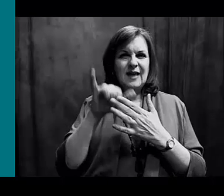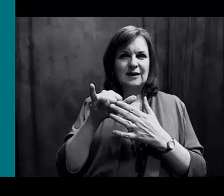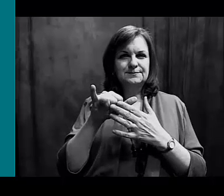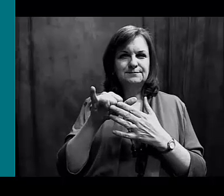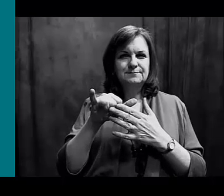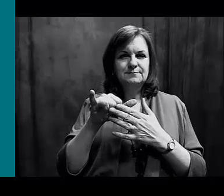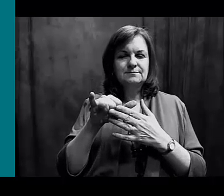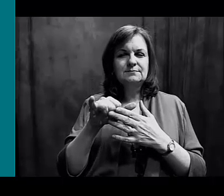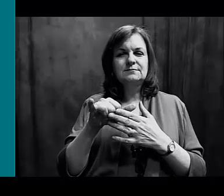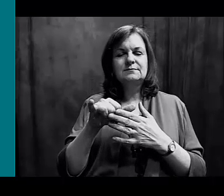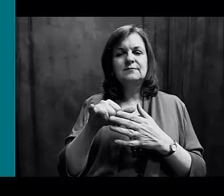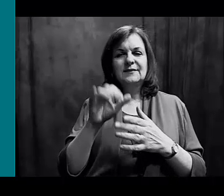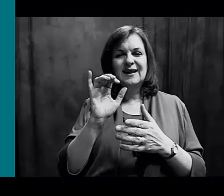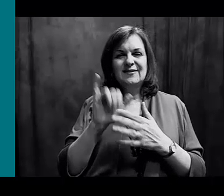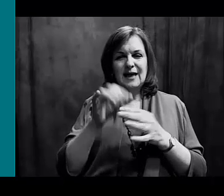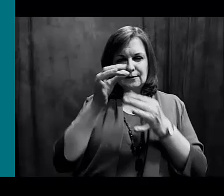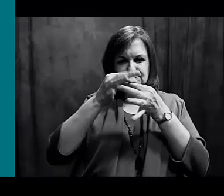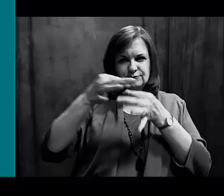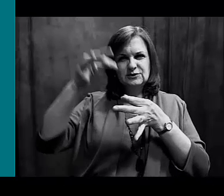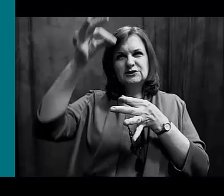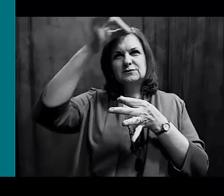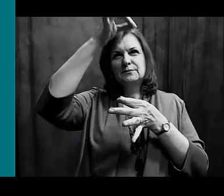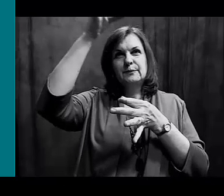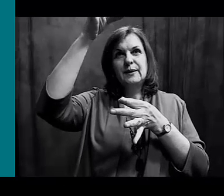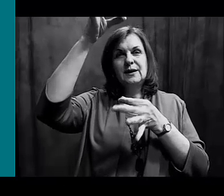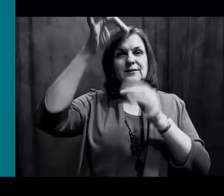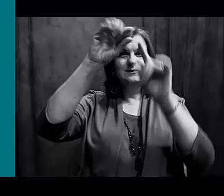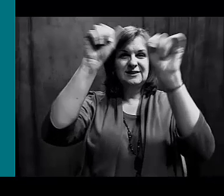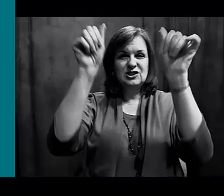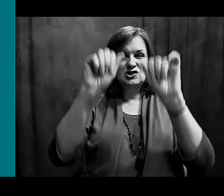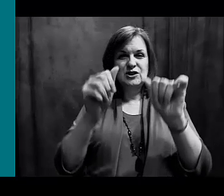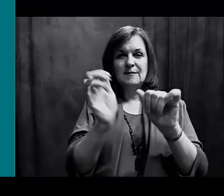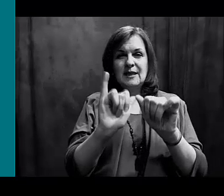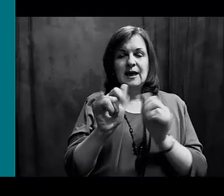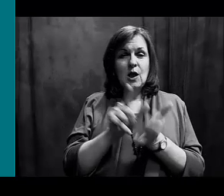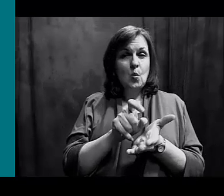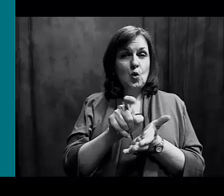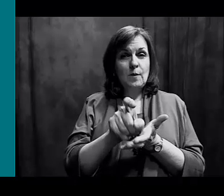and essentially this little spine is shaped like a worm